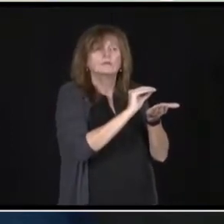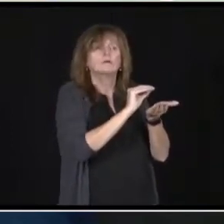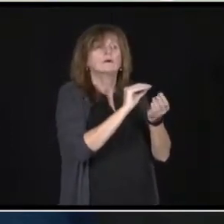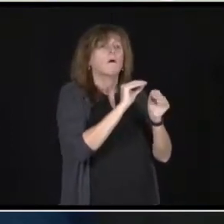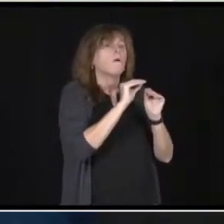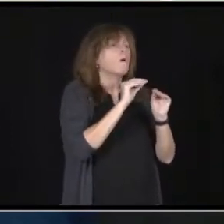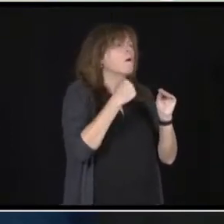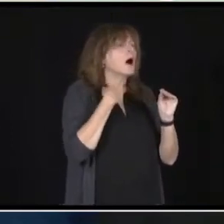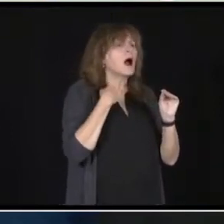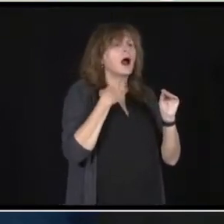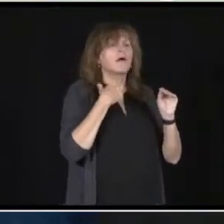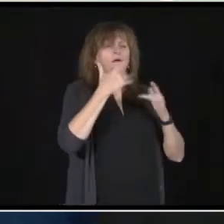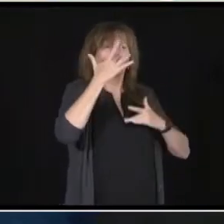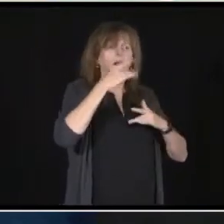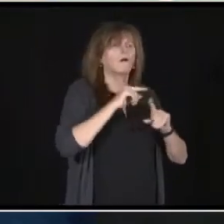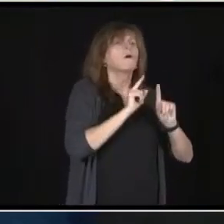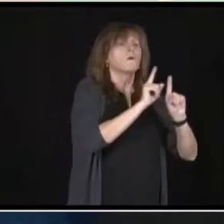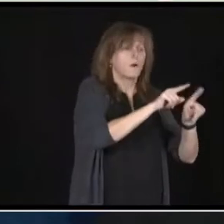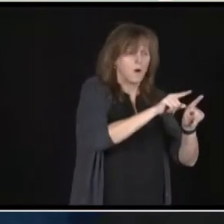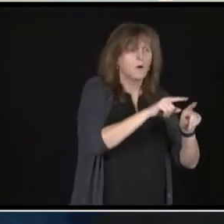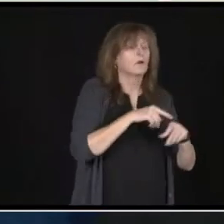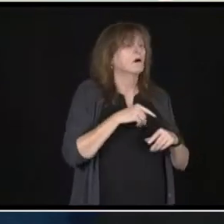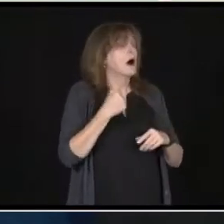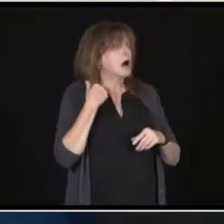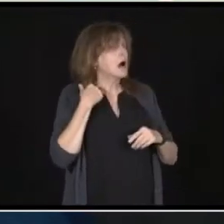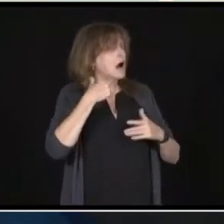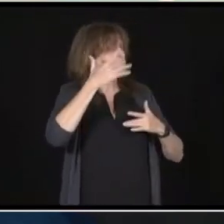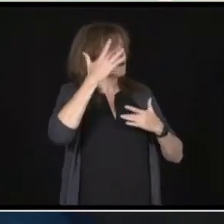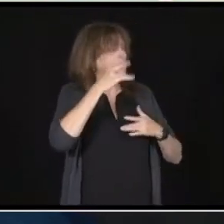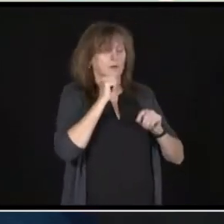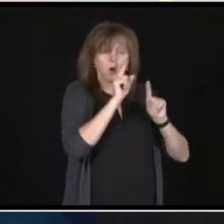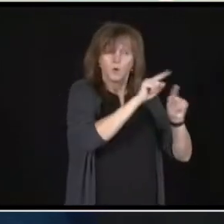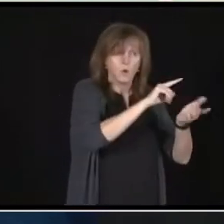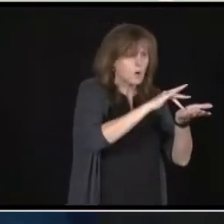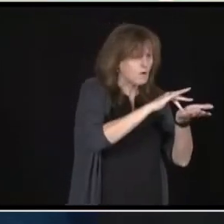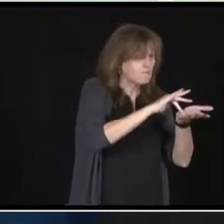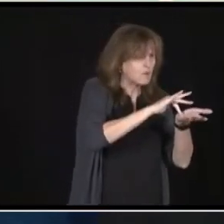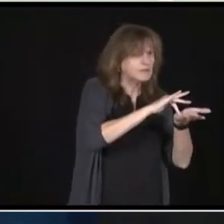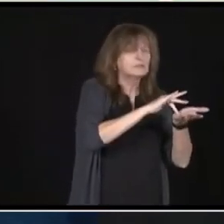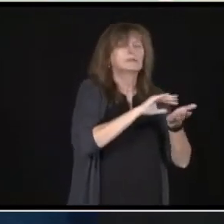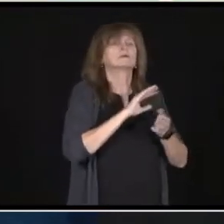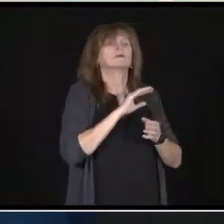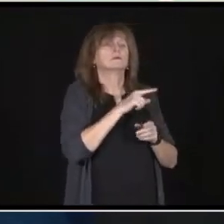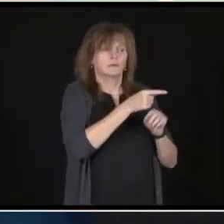people who are not direct contacts are going to the pharmacy for testing. But even that percentage is starting